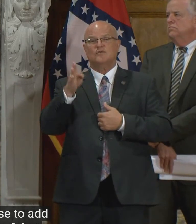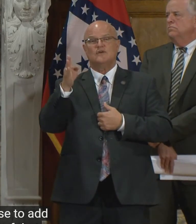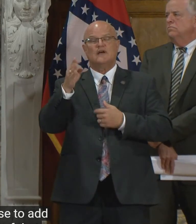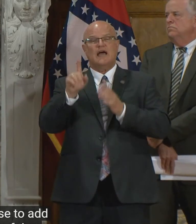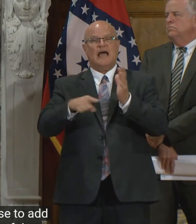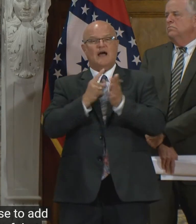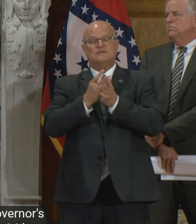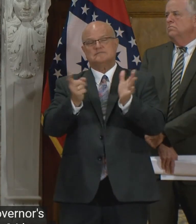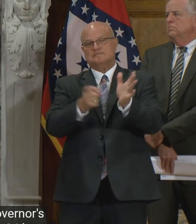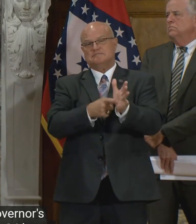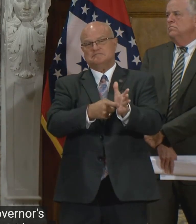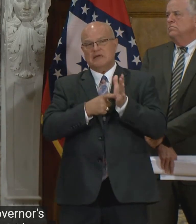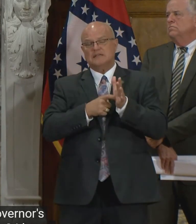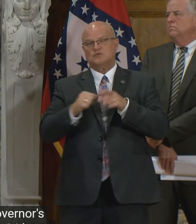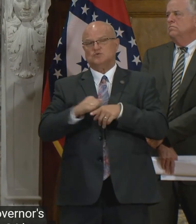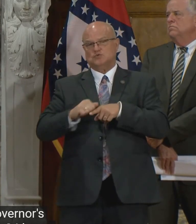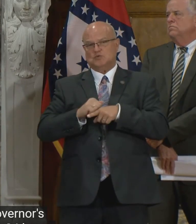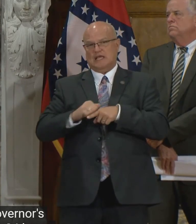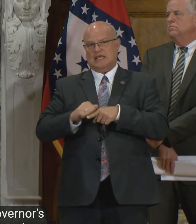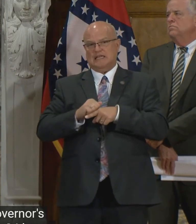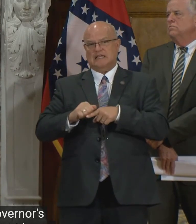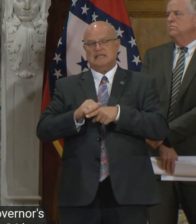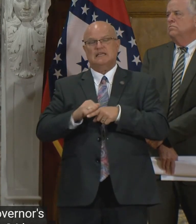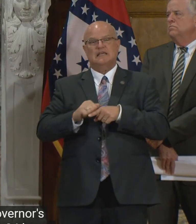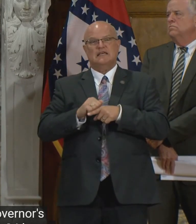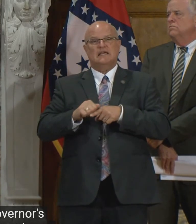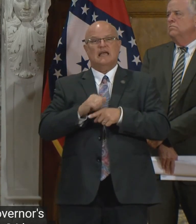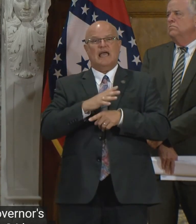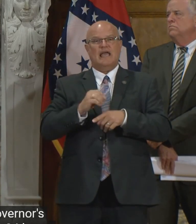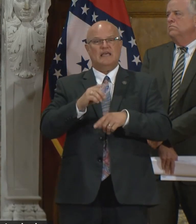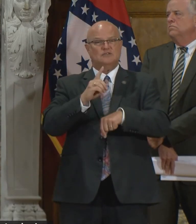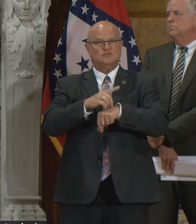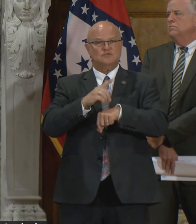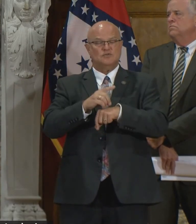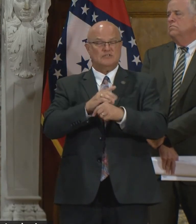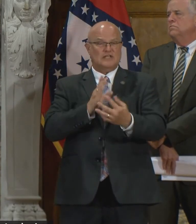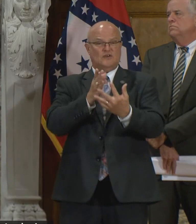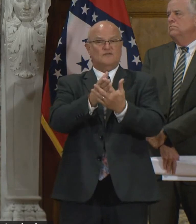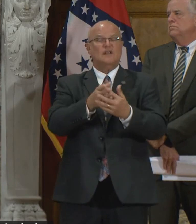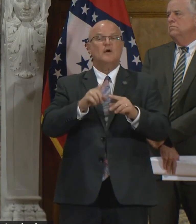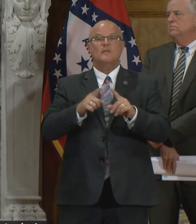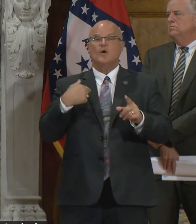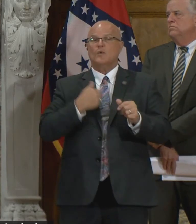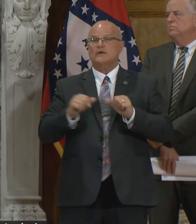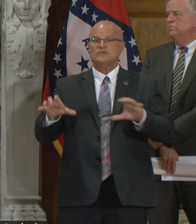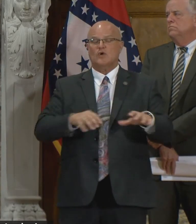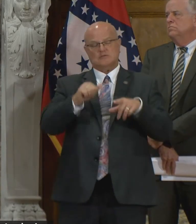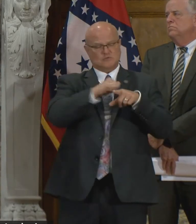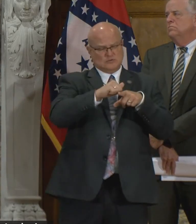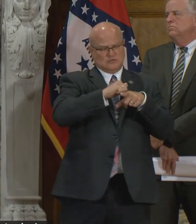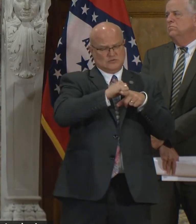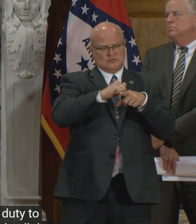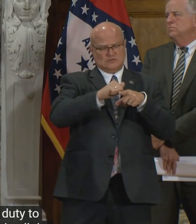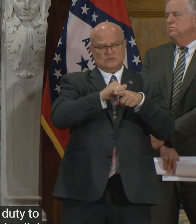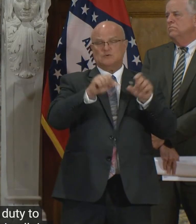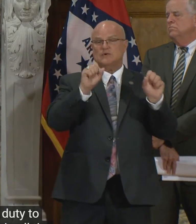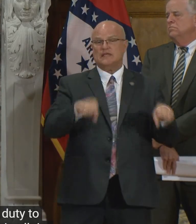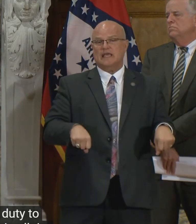training, includes a mandatory duty to intervene, but we can do all the training. But unless our officers follow